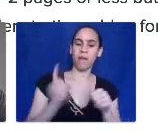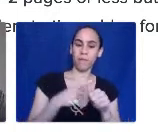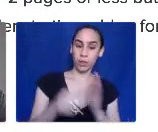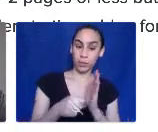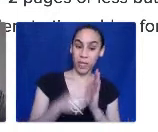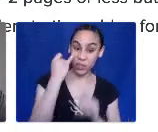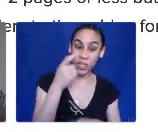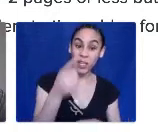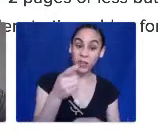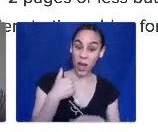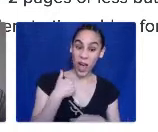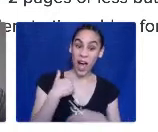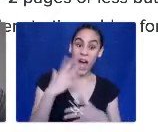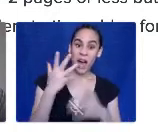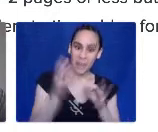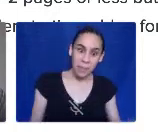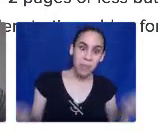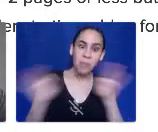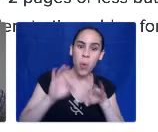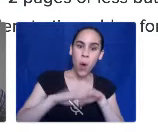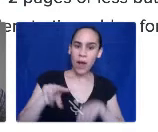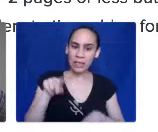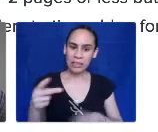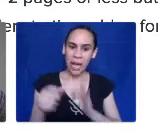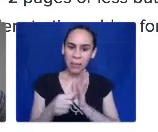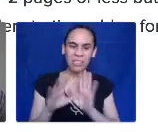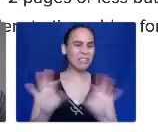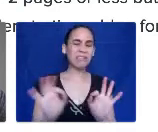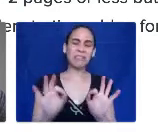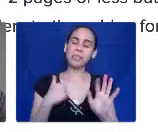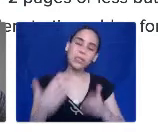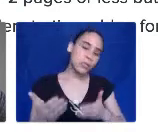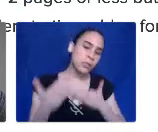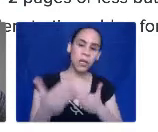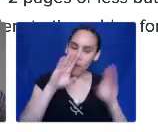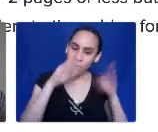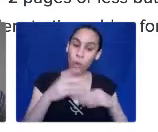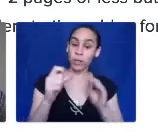was on the second page it wouldn't be a good doc right so focus on the first page having your clear